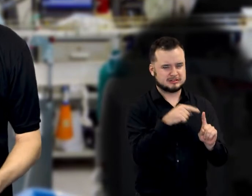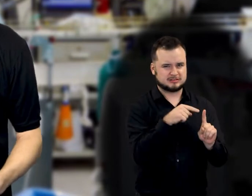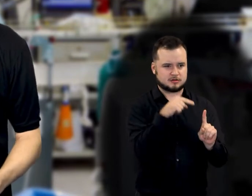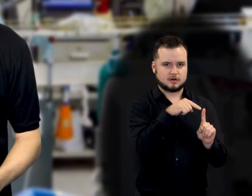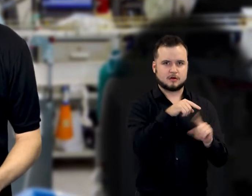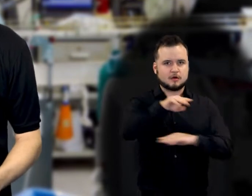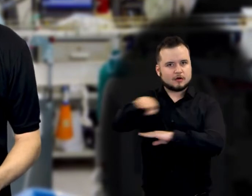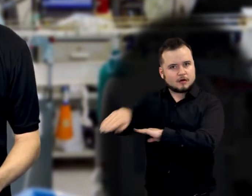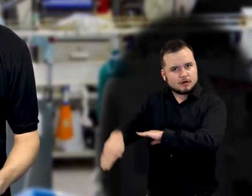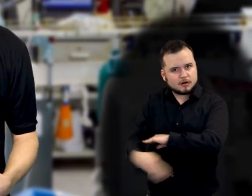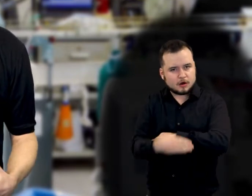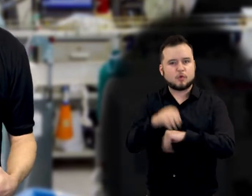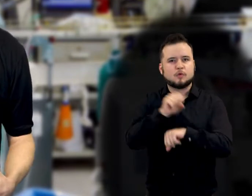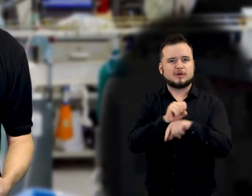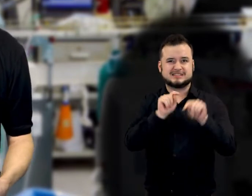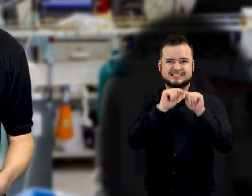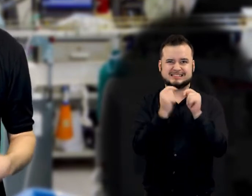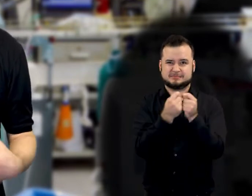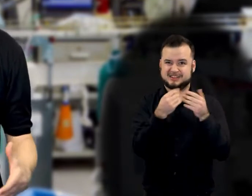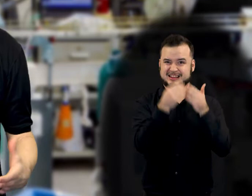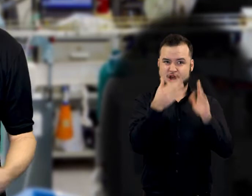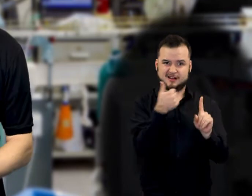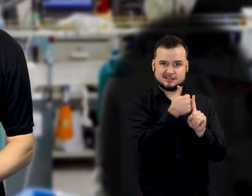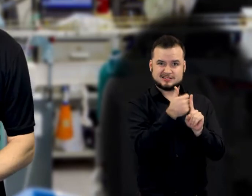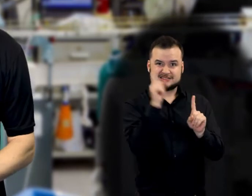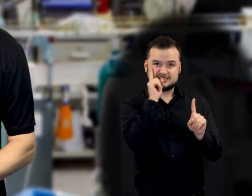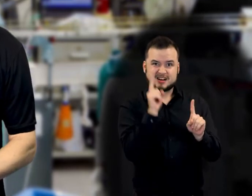Ideally, he would be completing the training alongside his crew